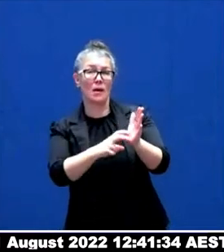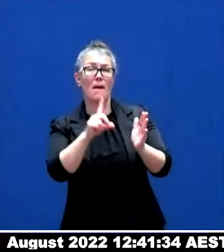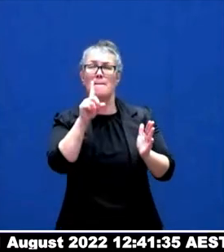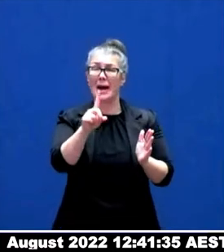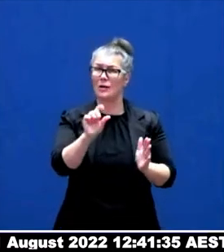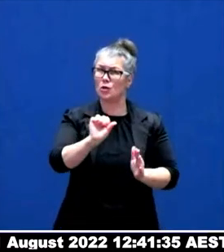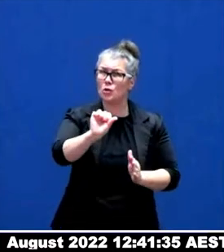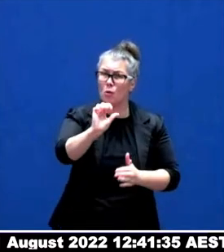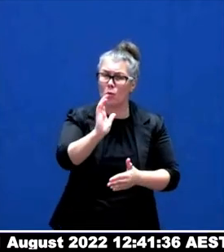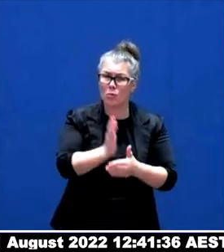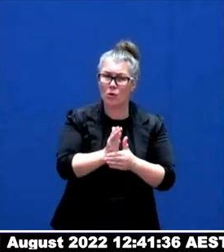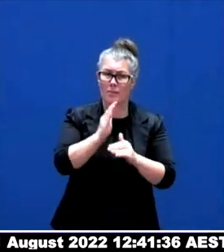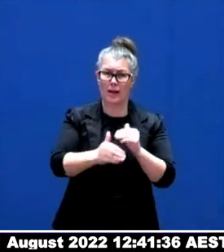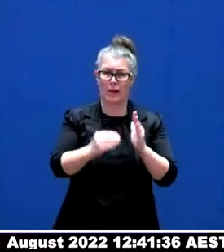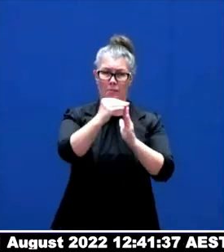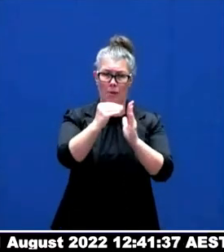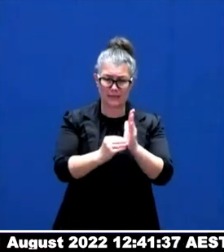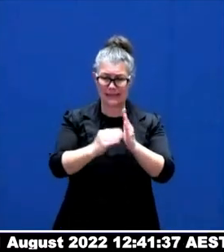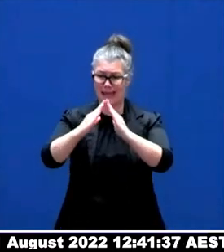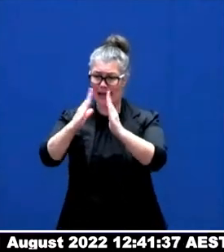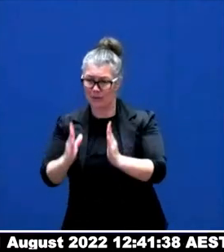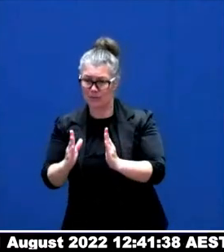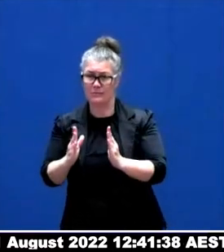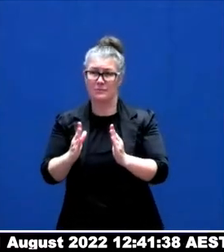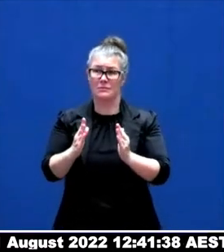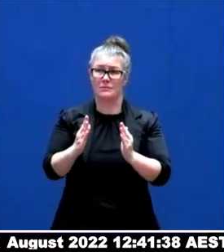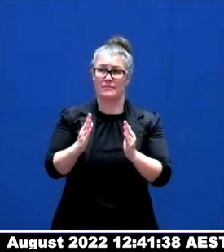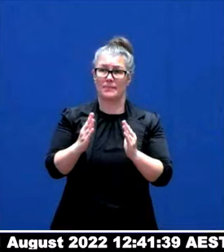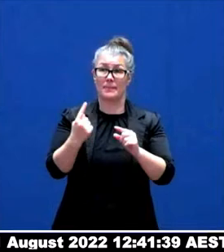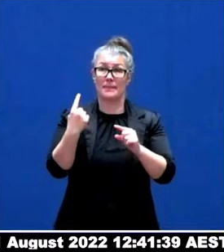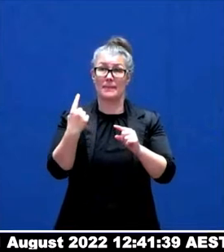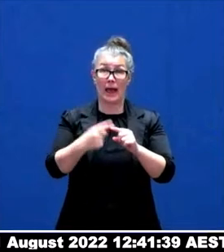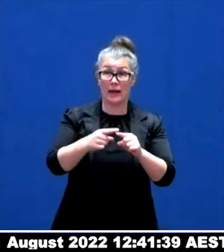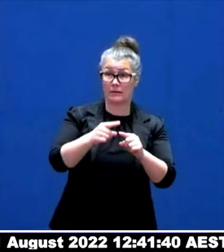around housing, and also the experiences of people who are homeless or at risk of